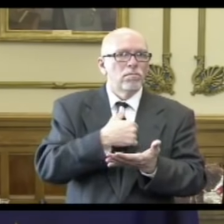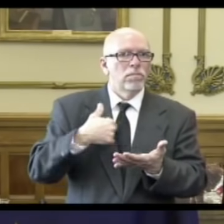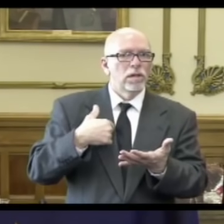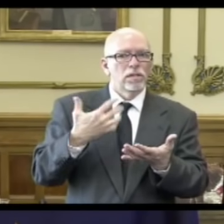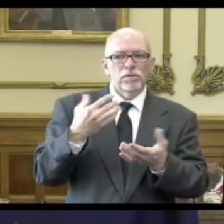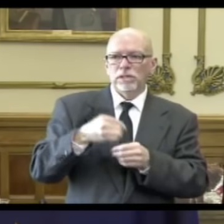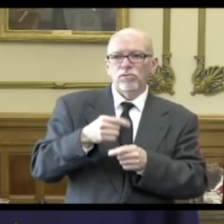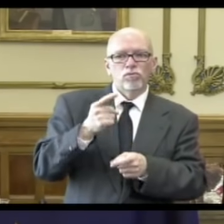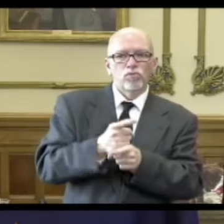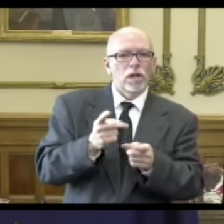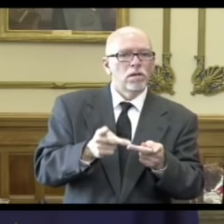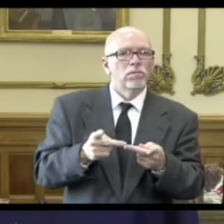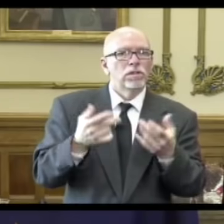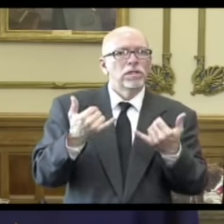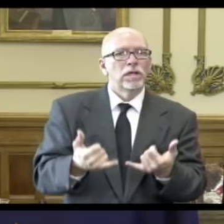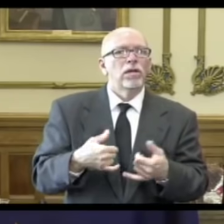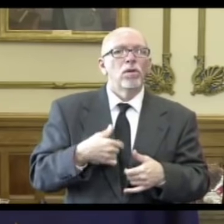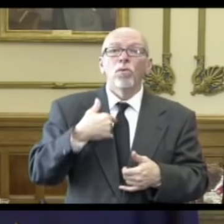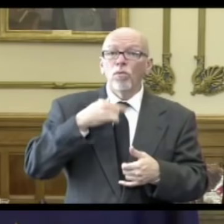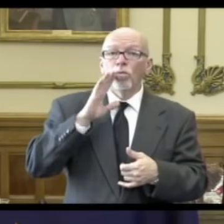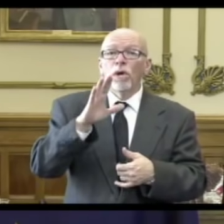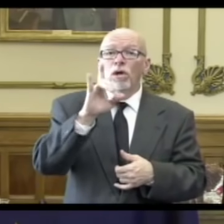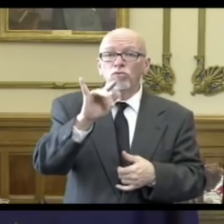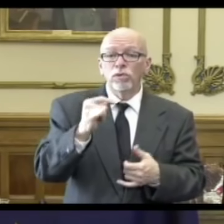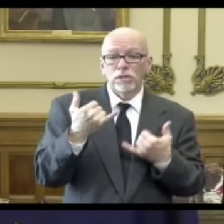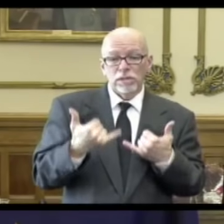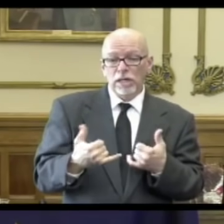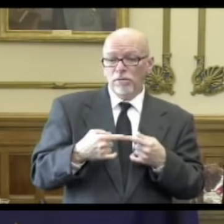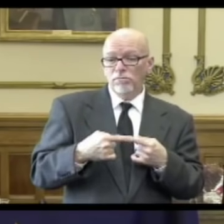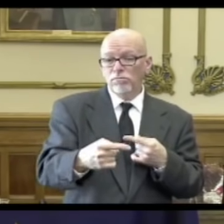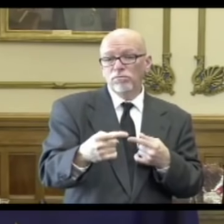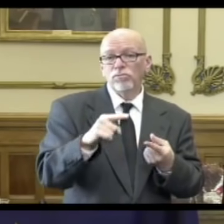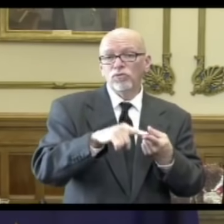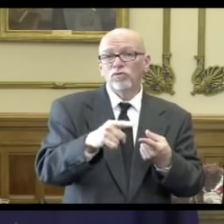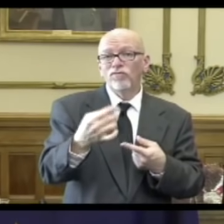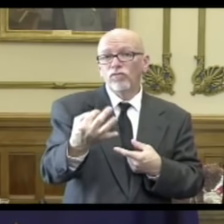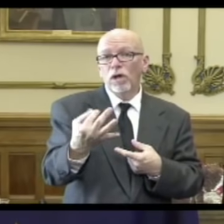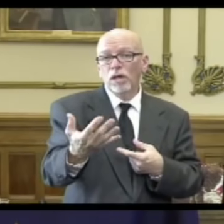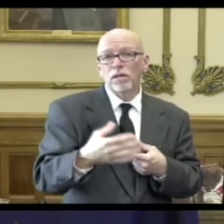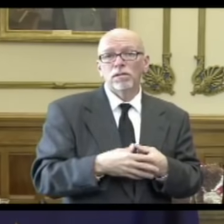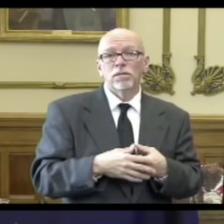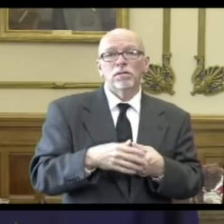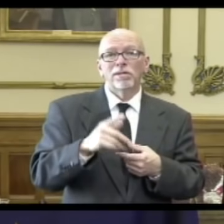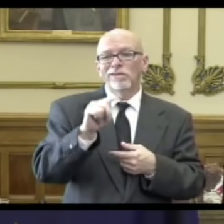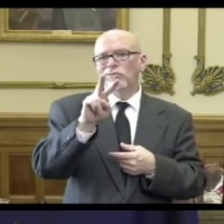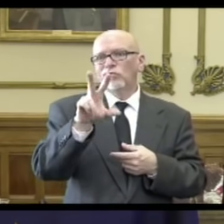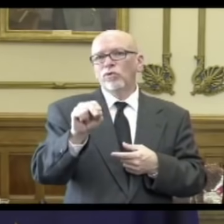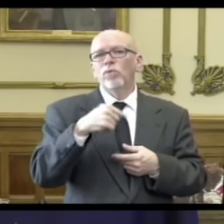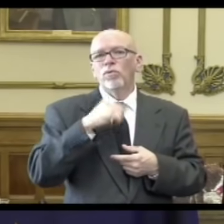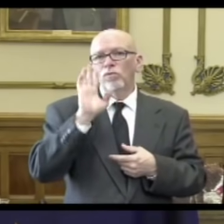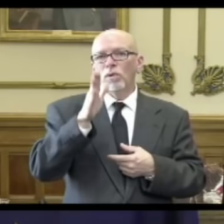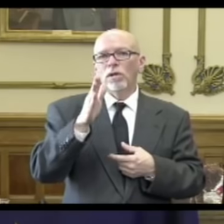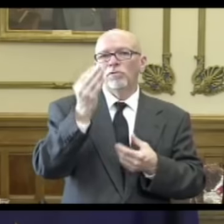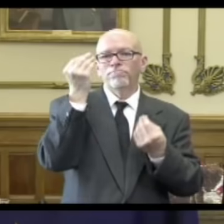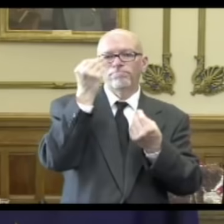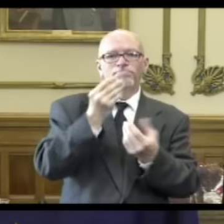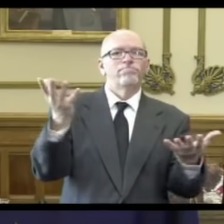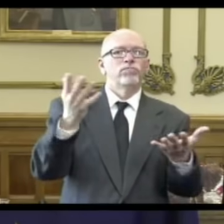ESSENTIAL. YOUR ACTIONS WERE NOT ACTIONS FOR THAT MATTER. HAVE BEEN INSTRUMENTAL IN PUTTING US IN THIS POSITION